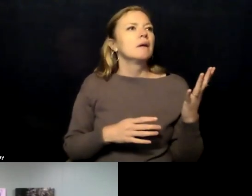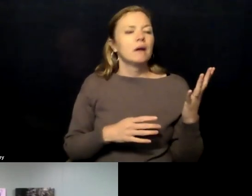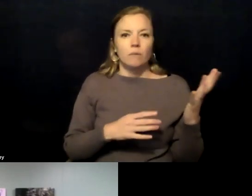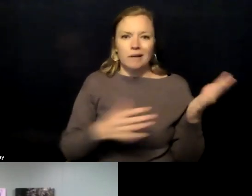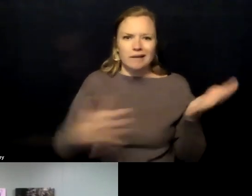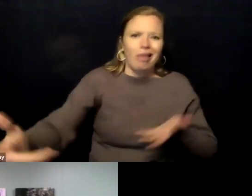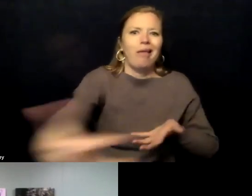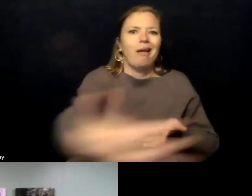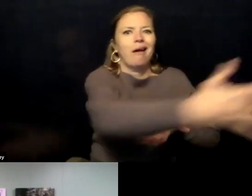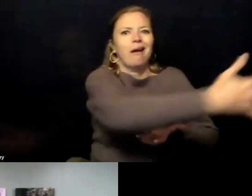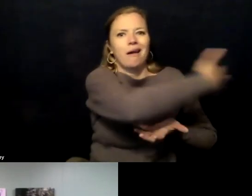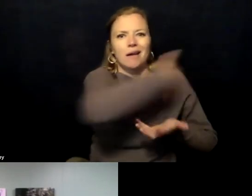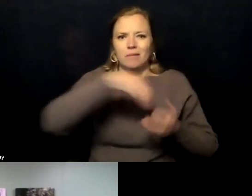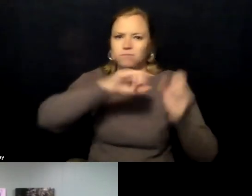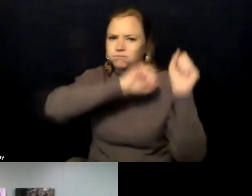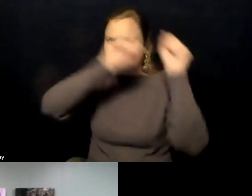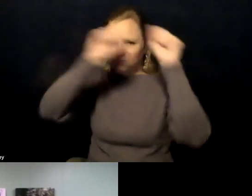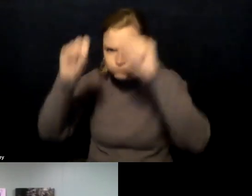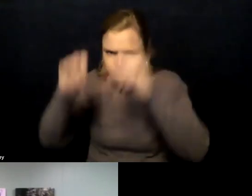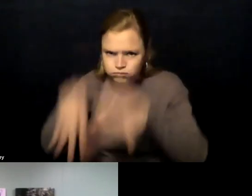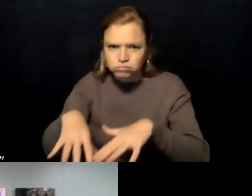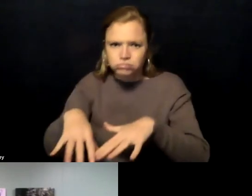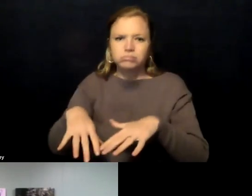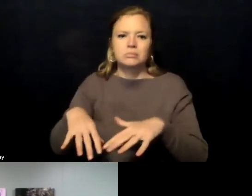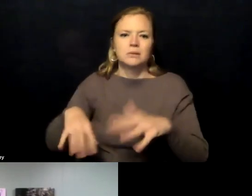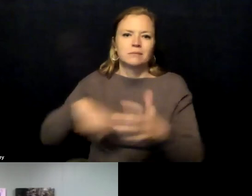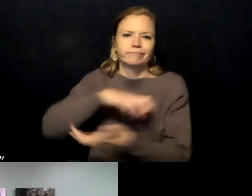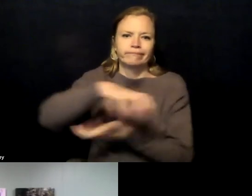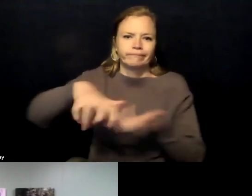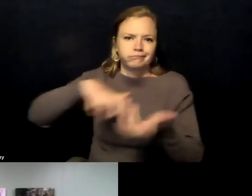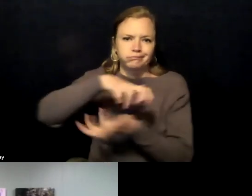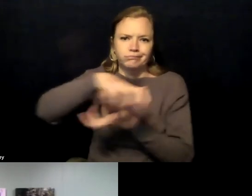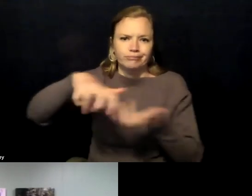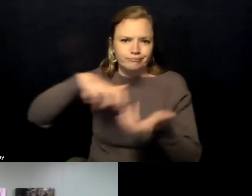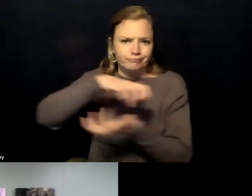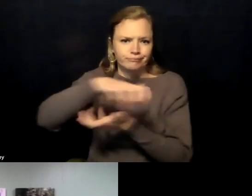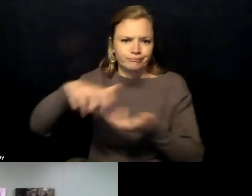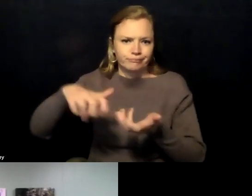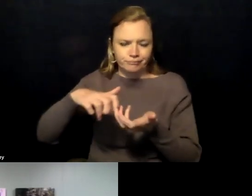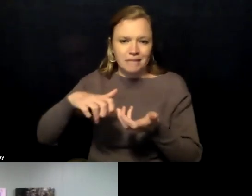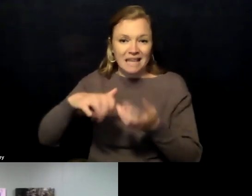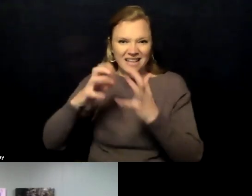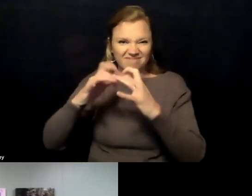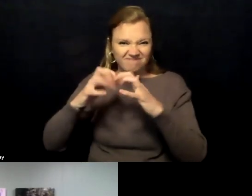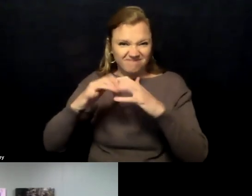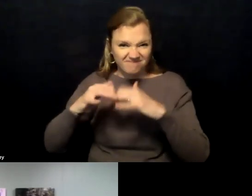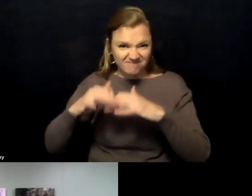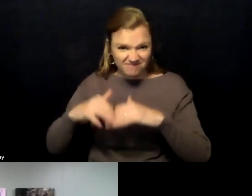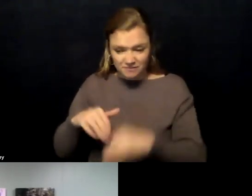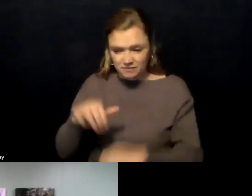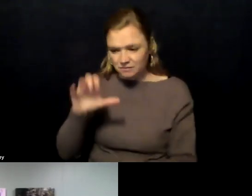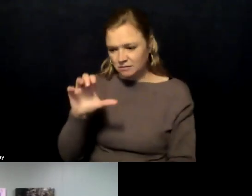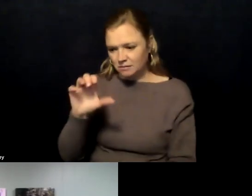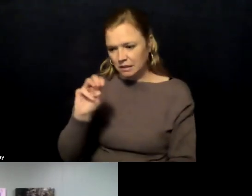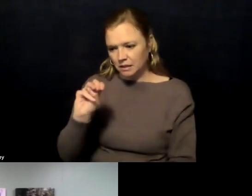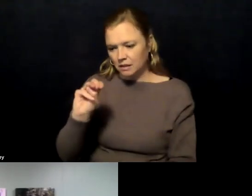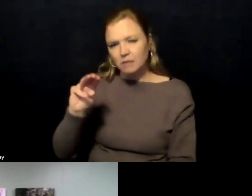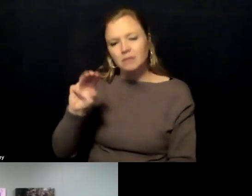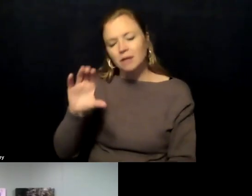and turn it, and then we will end up using it through the park. So yeah, we try to